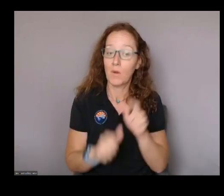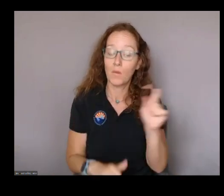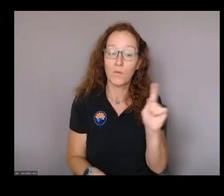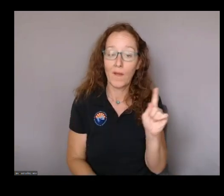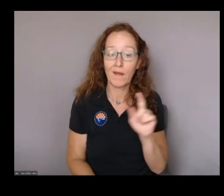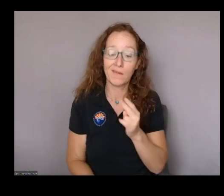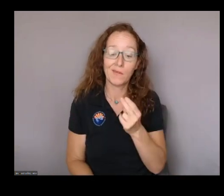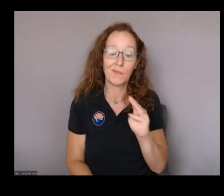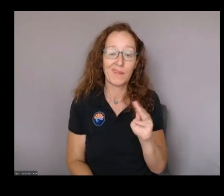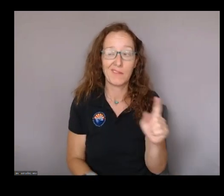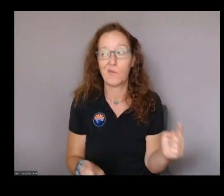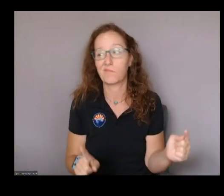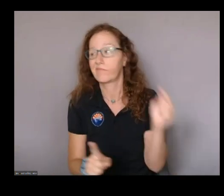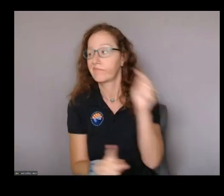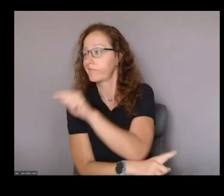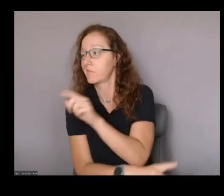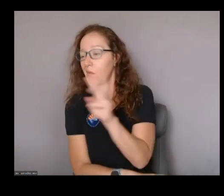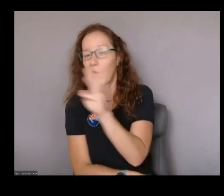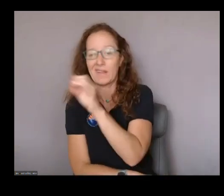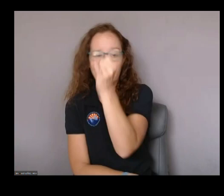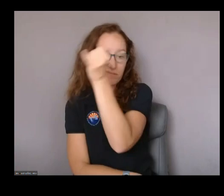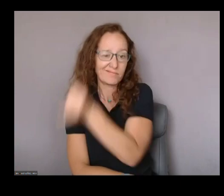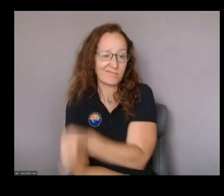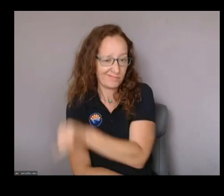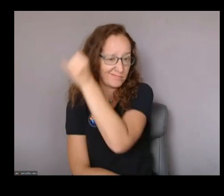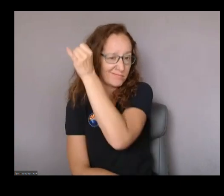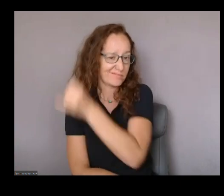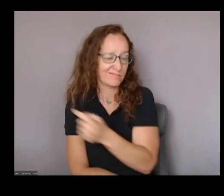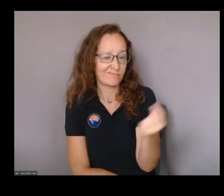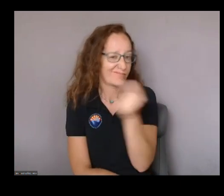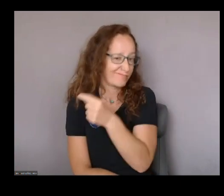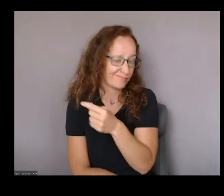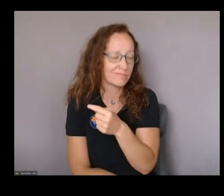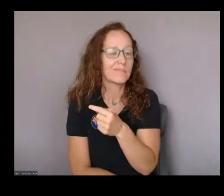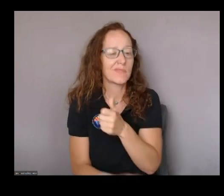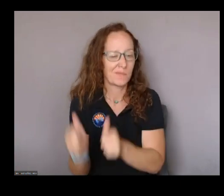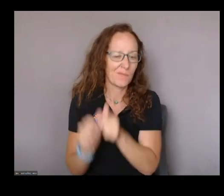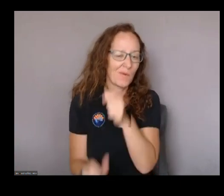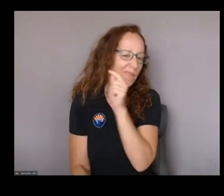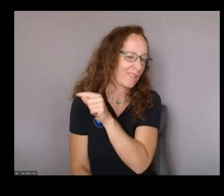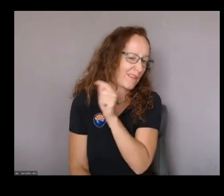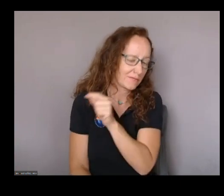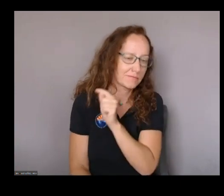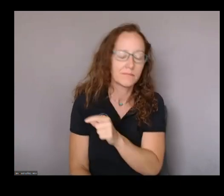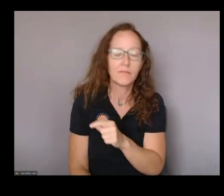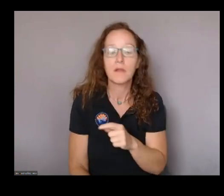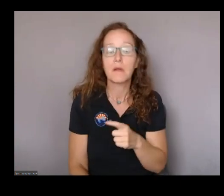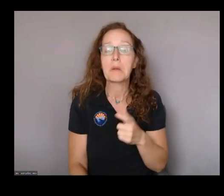to the west. So like I said, we may still see some isolated storms but they aren't going to be nearly as widespread as what